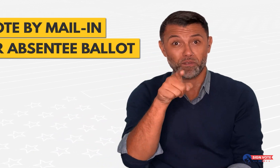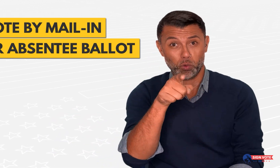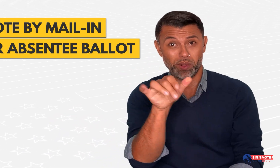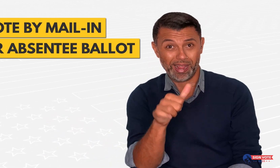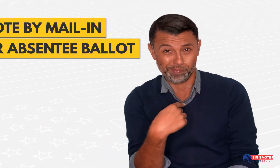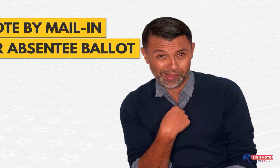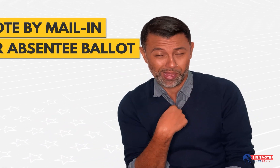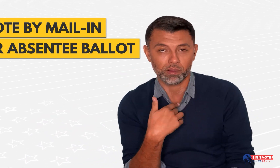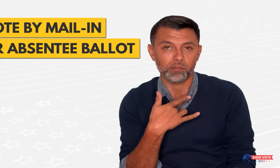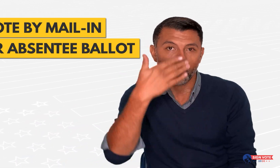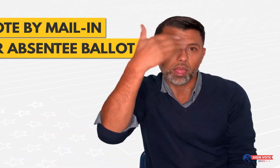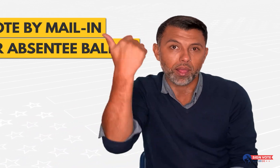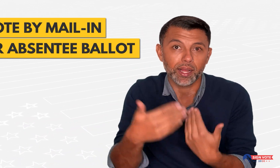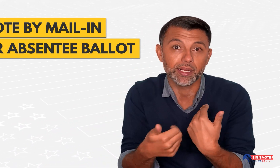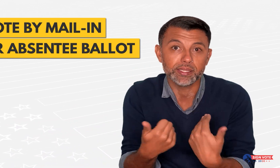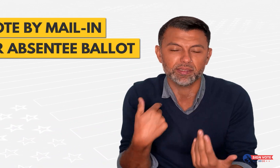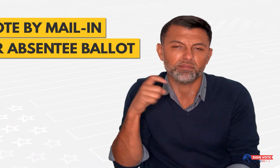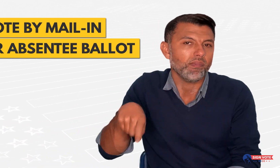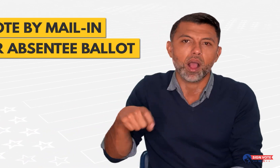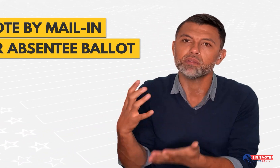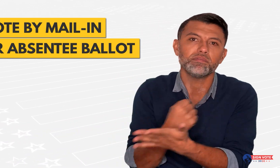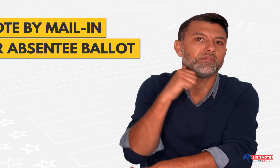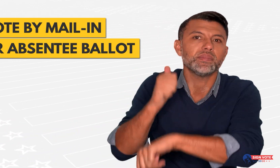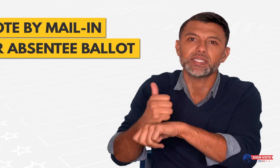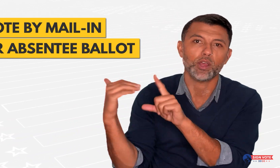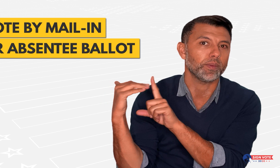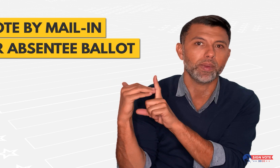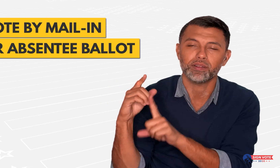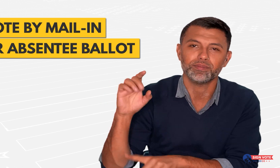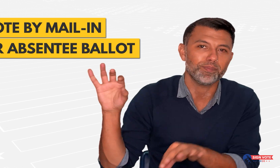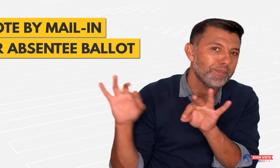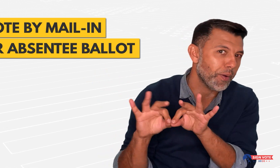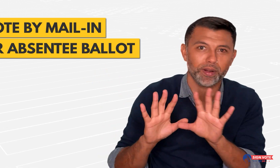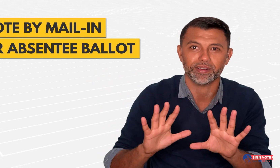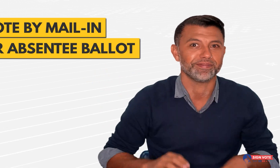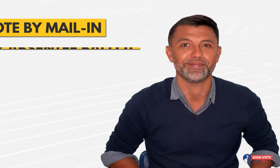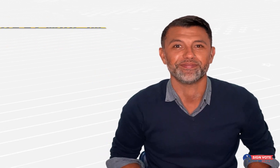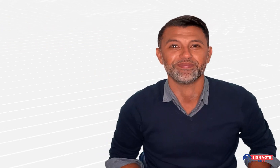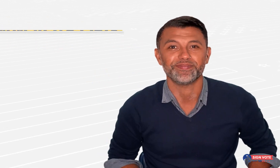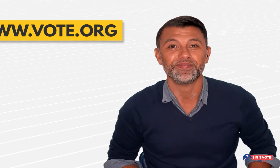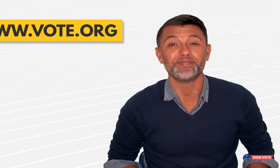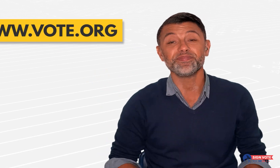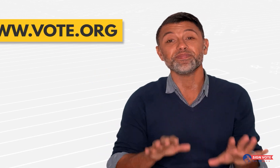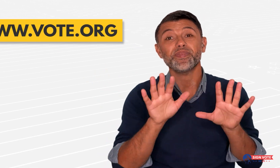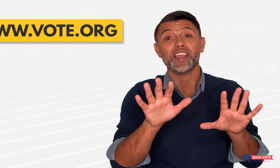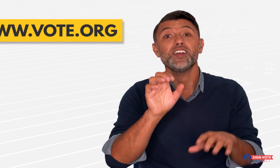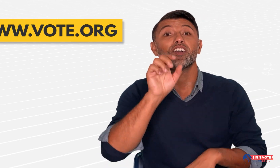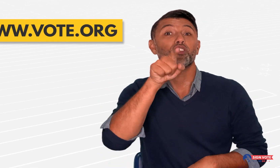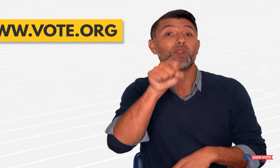If you're like me and easily forget things, you MUST set reminders. It's so important.